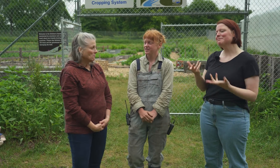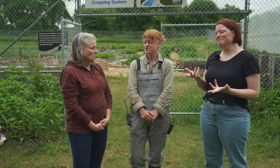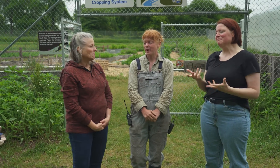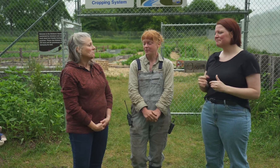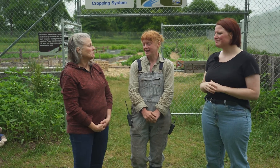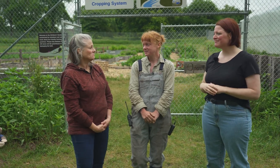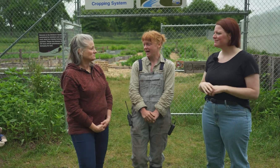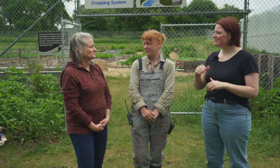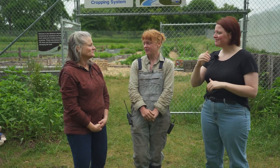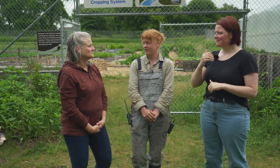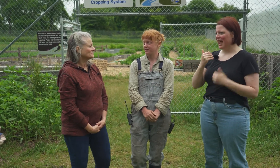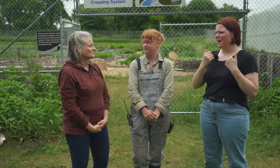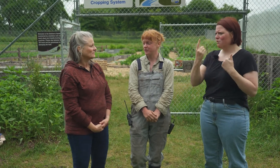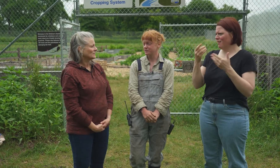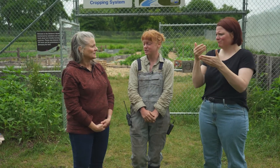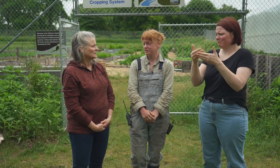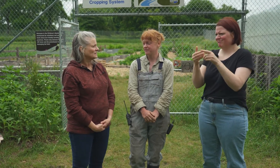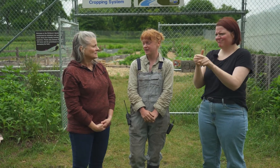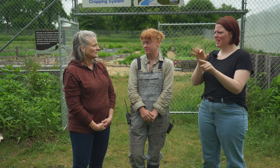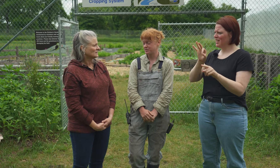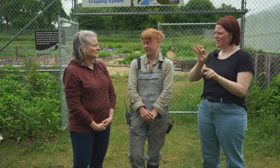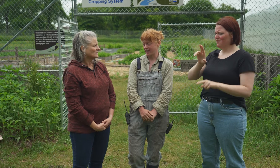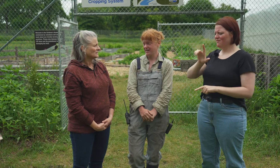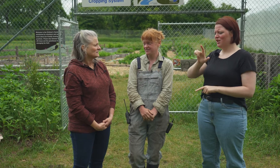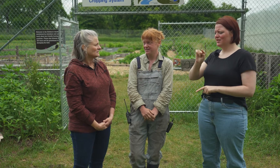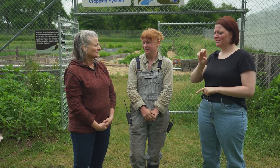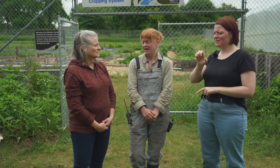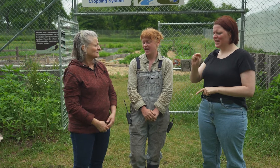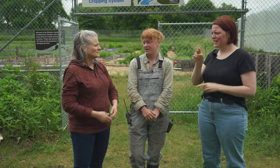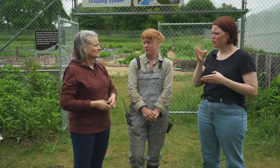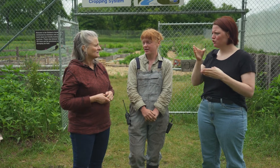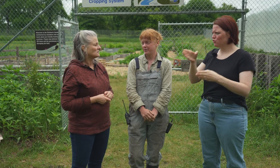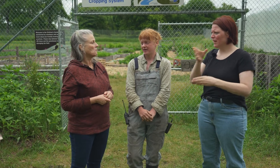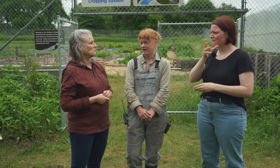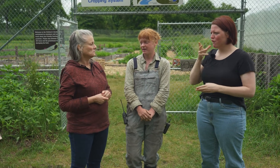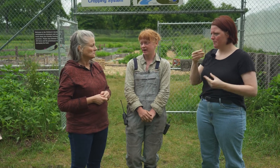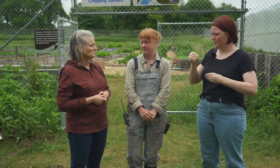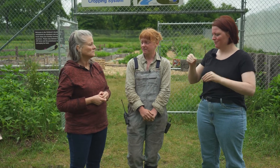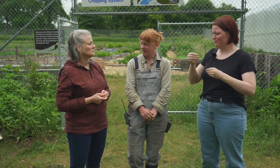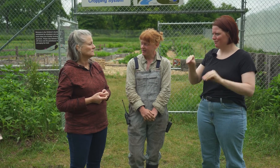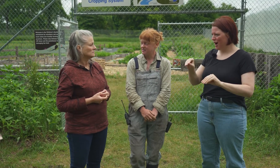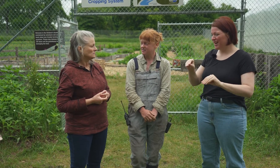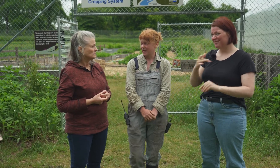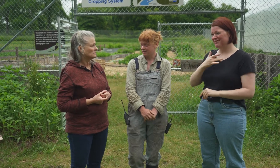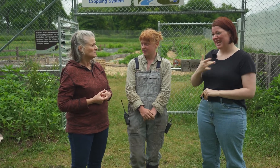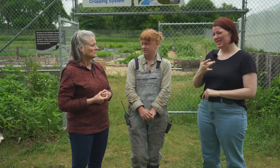There's one right in town called the Fulton Street Farmers Market. And we go there on Fridays and Saturdays